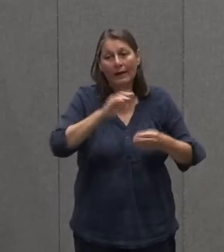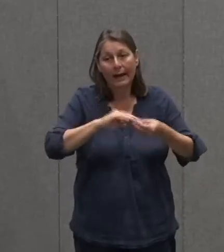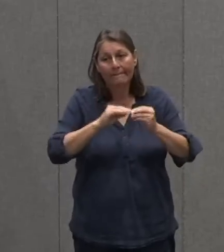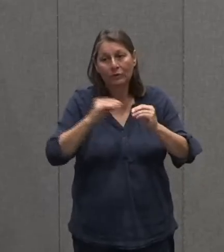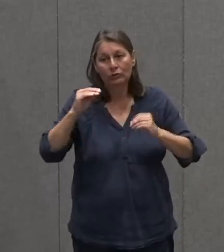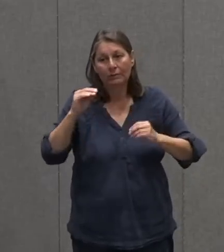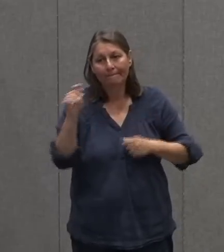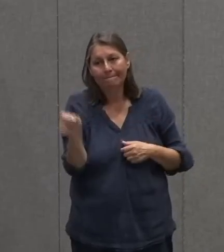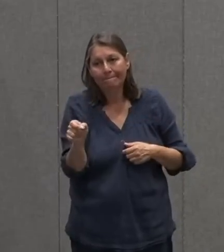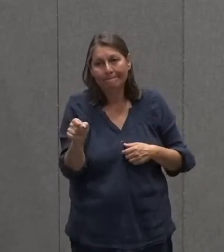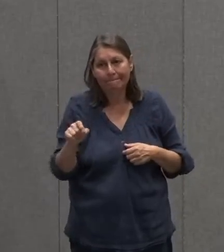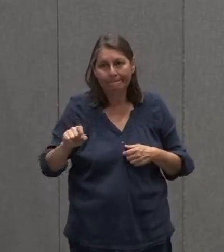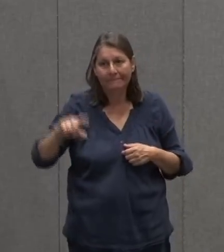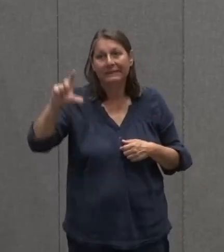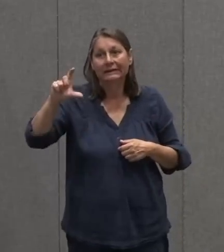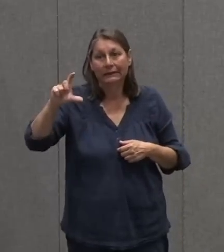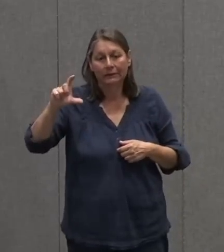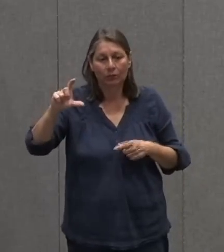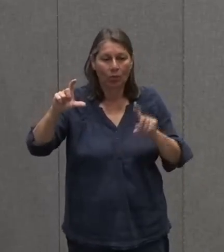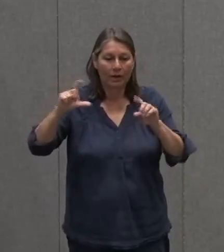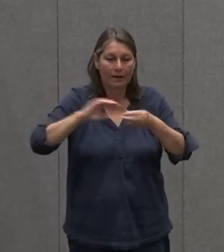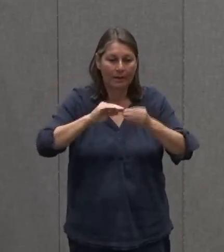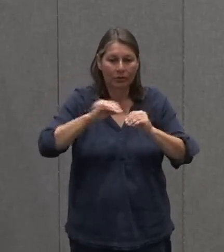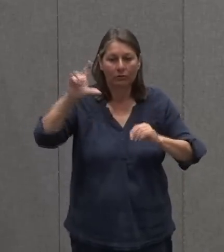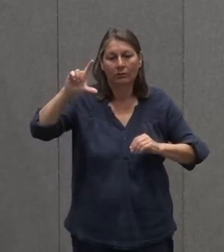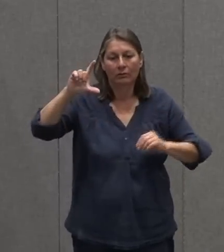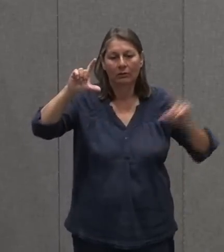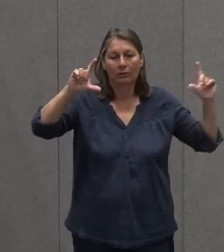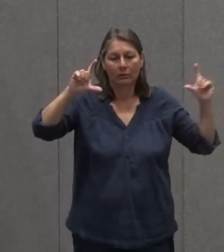than the other number. All right, let's get some more information.